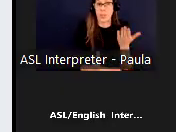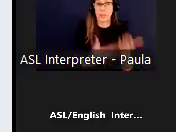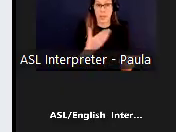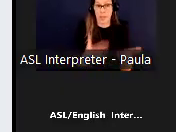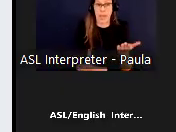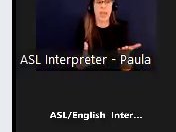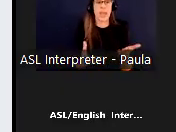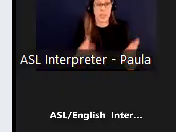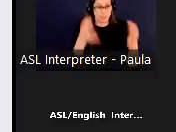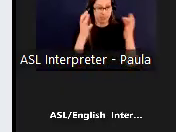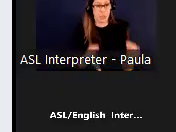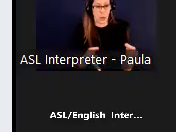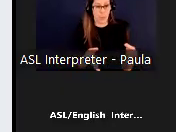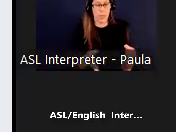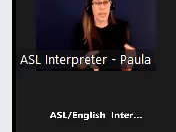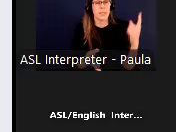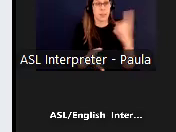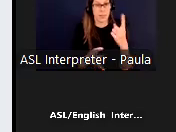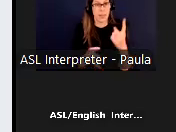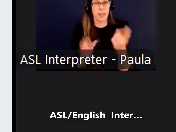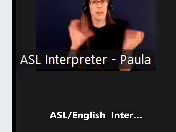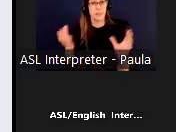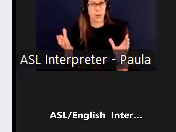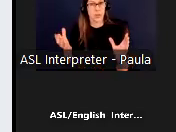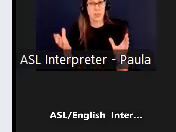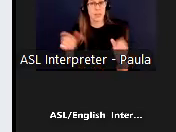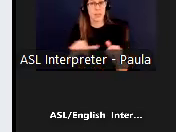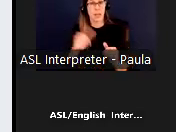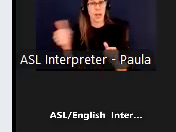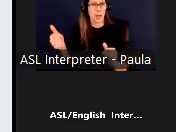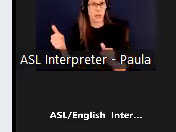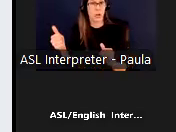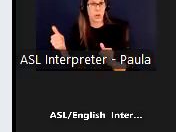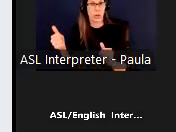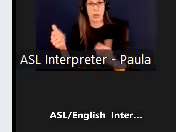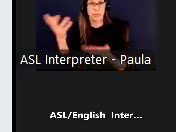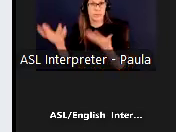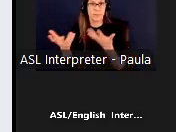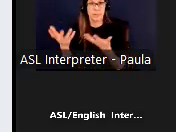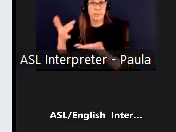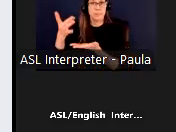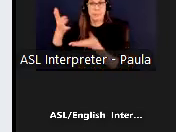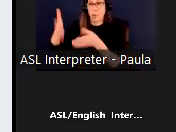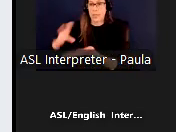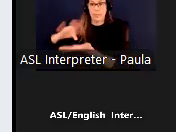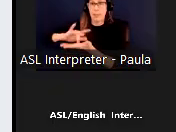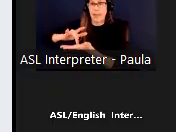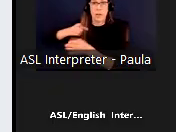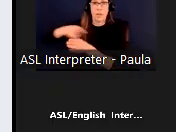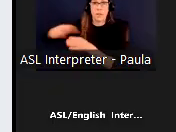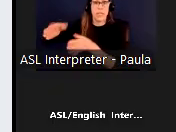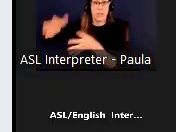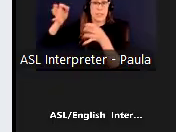determination versus someone else in a medical field based upon the scope and